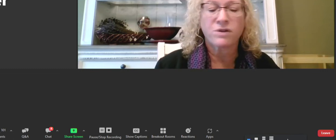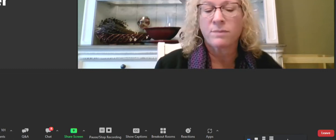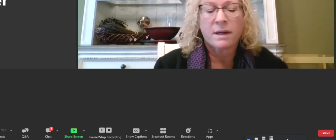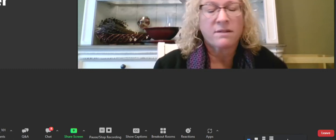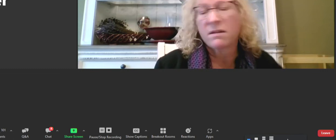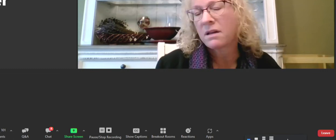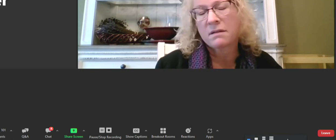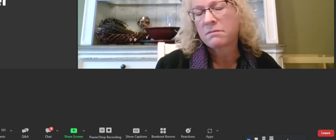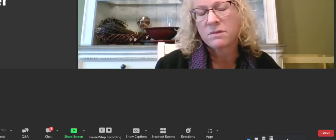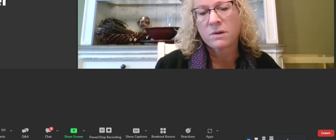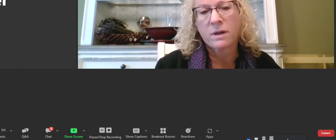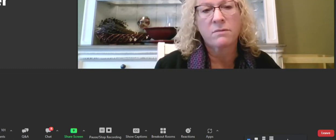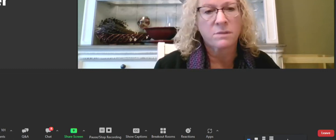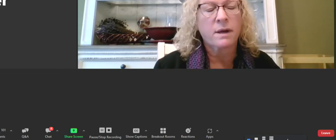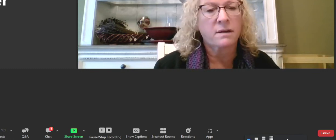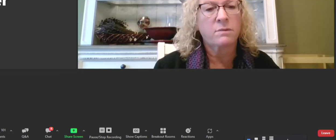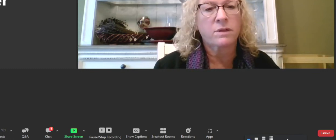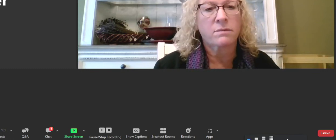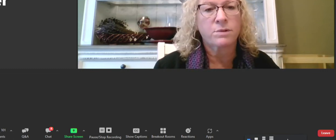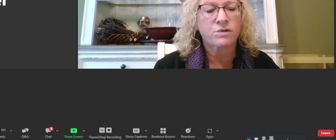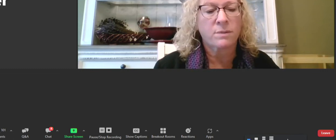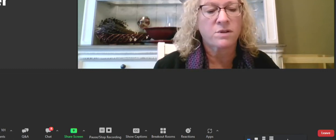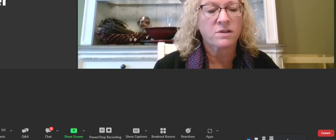pressure medicine, and so he responded with the prescription.